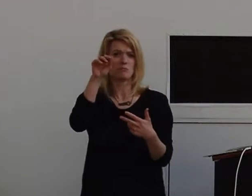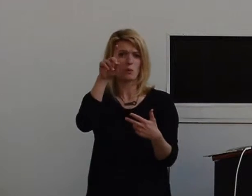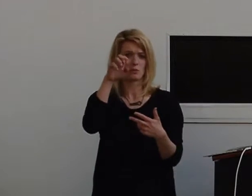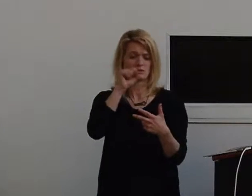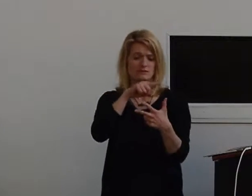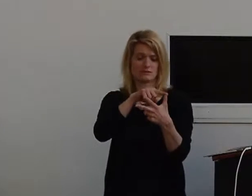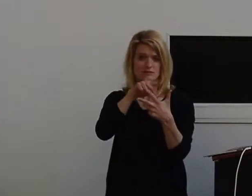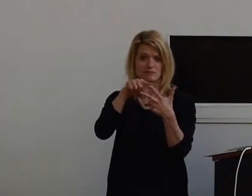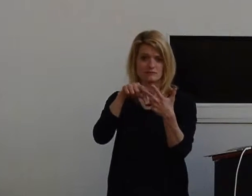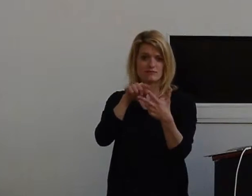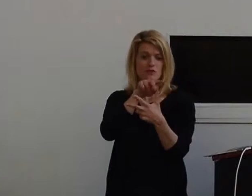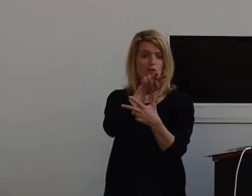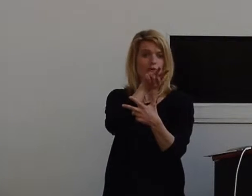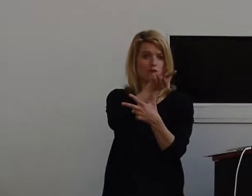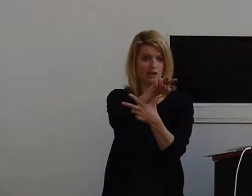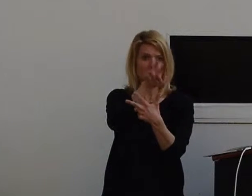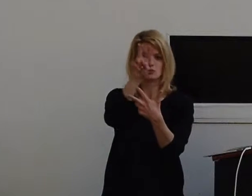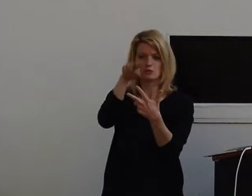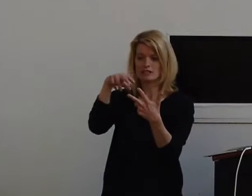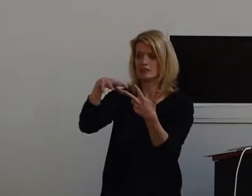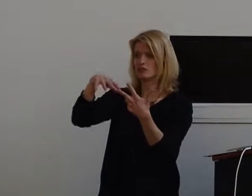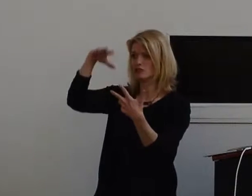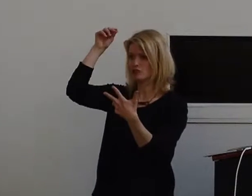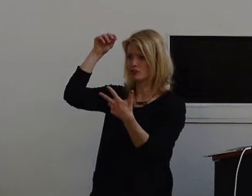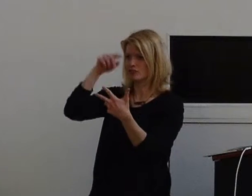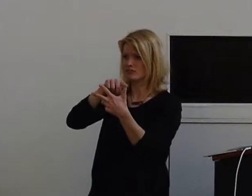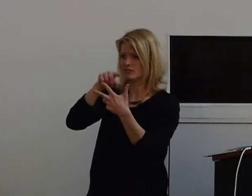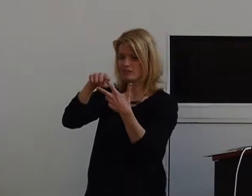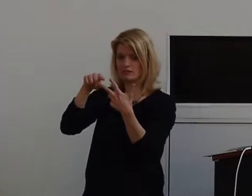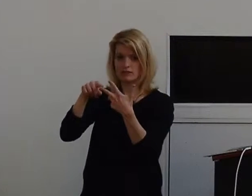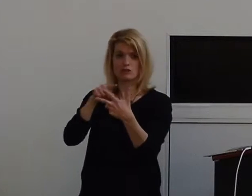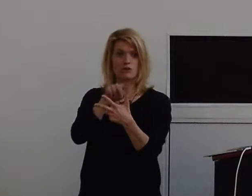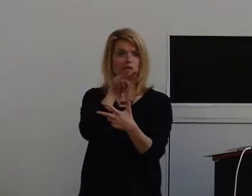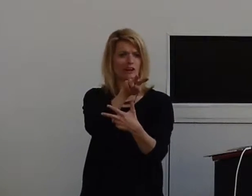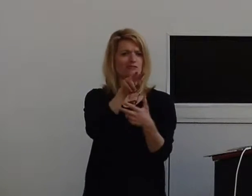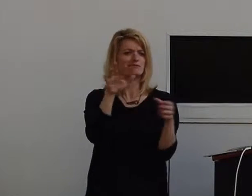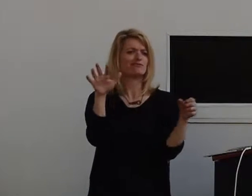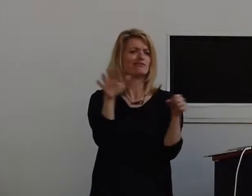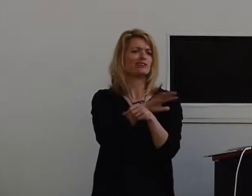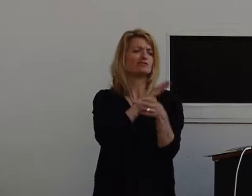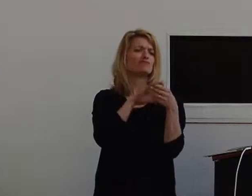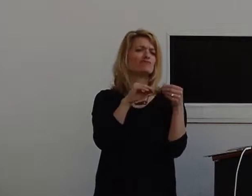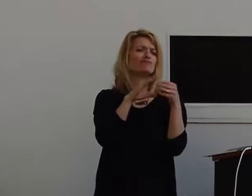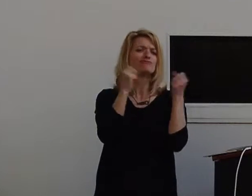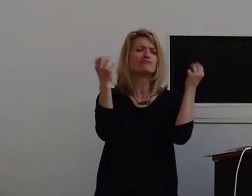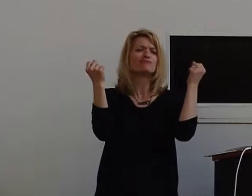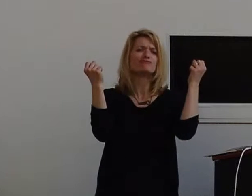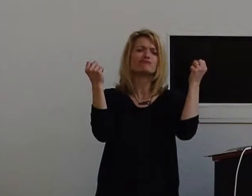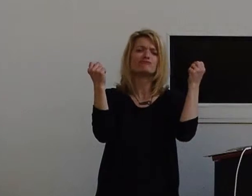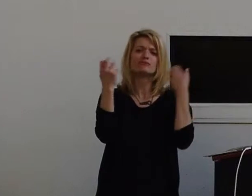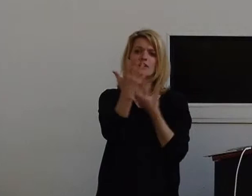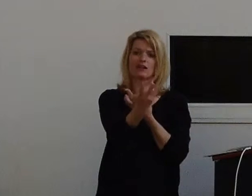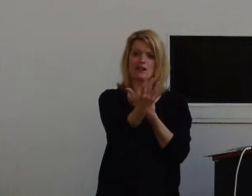These apps have three modes. Watch, Read, and Learn. Children watch the entire story in sign.